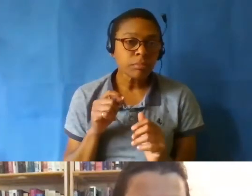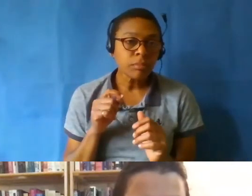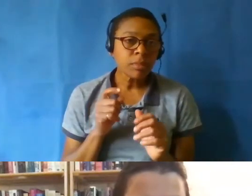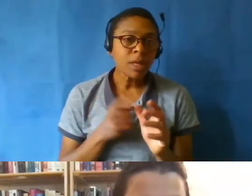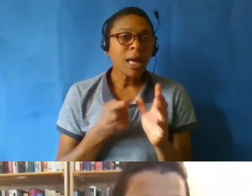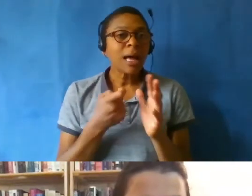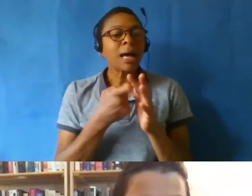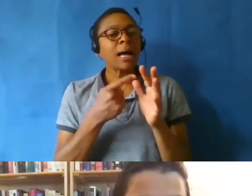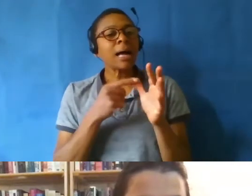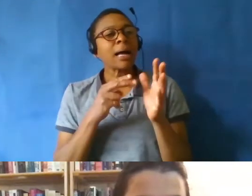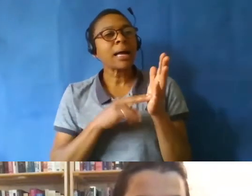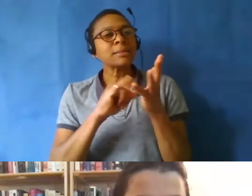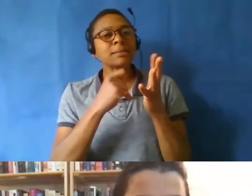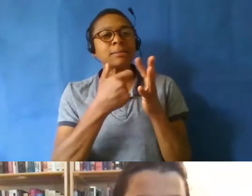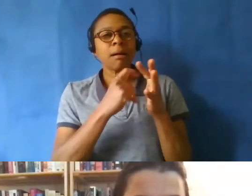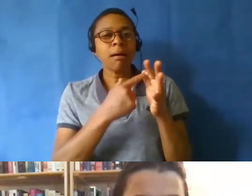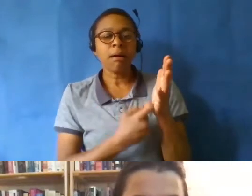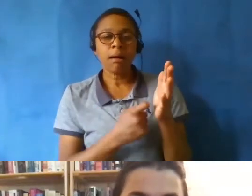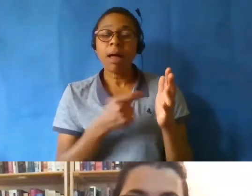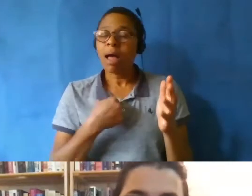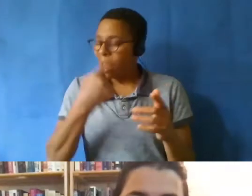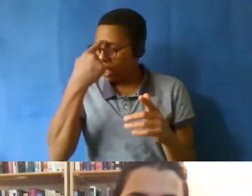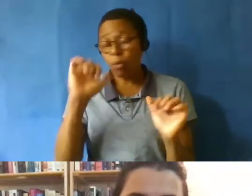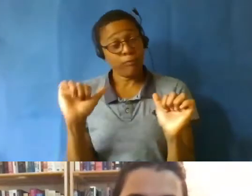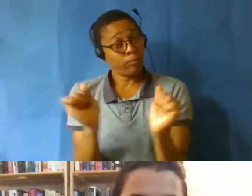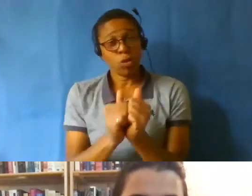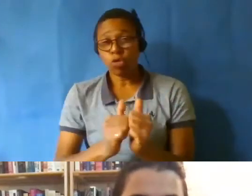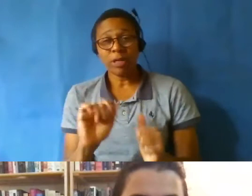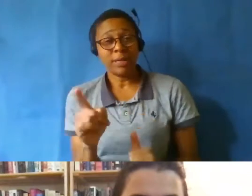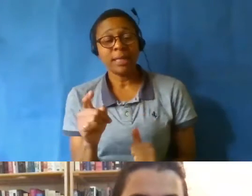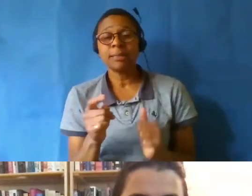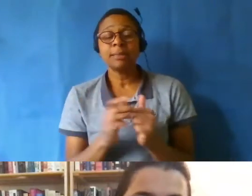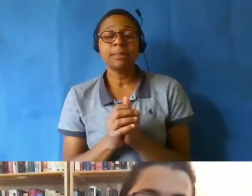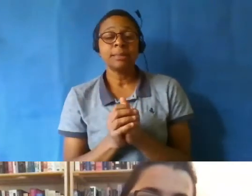neoliberalization of mental health that, you know like because we're using this